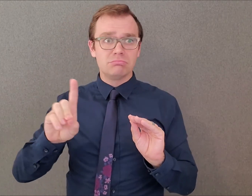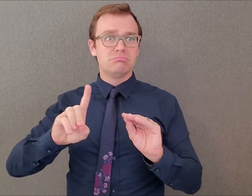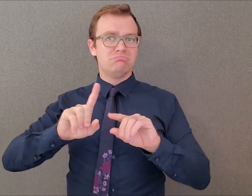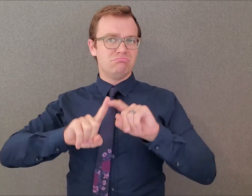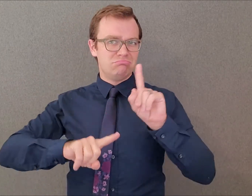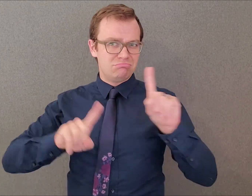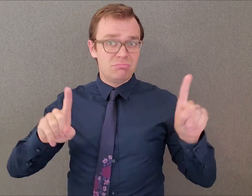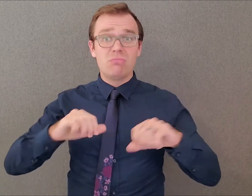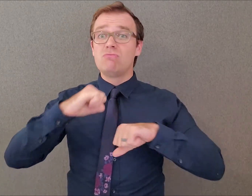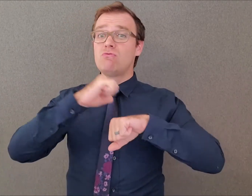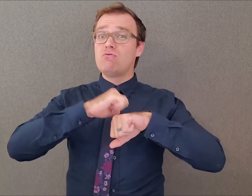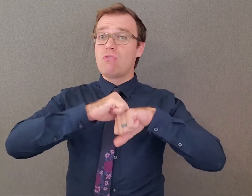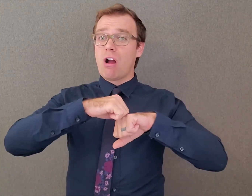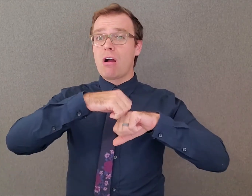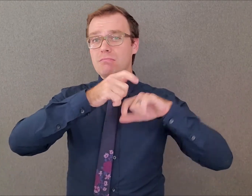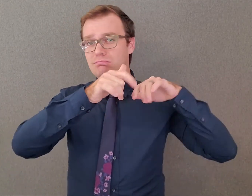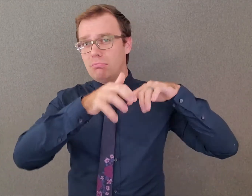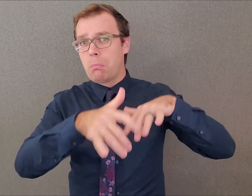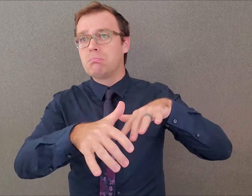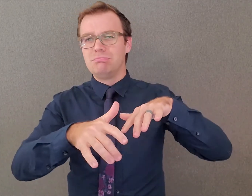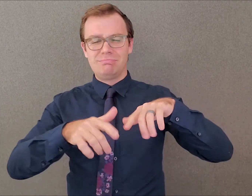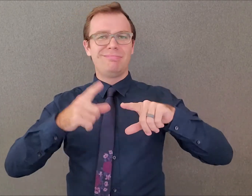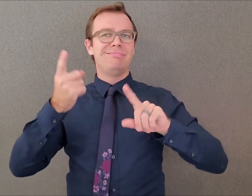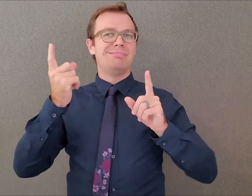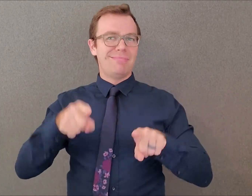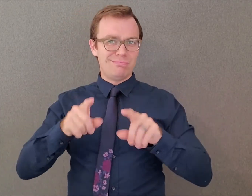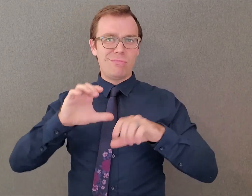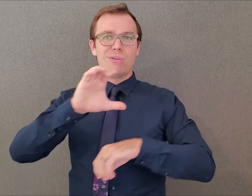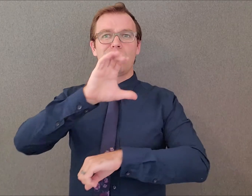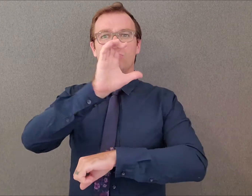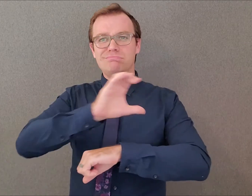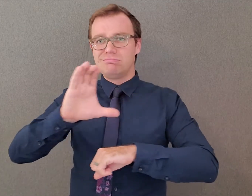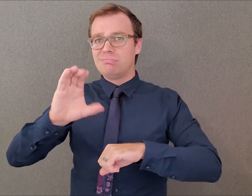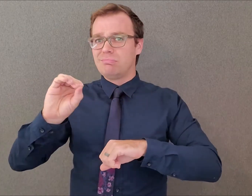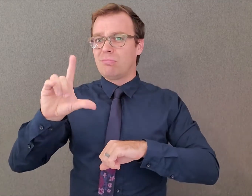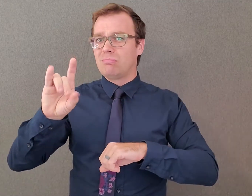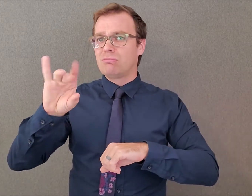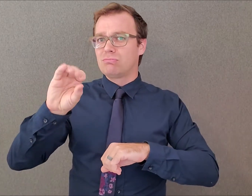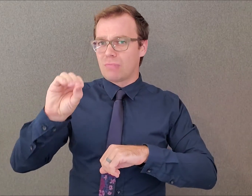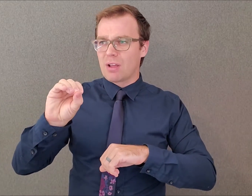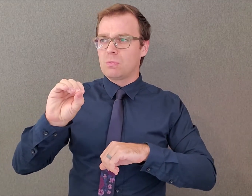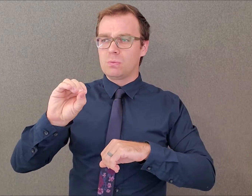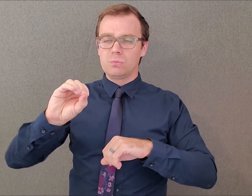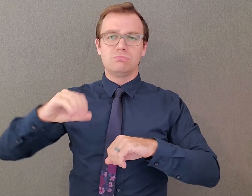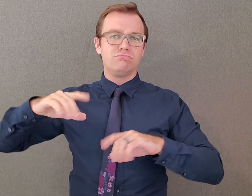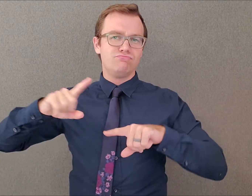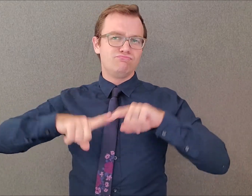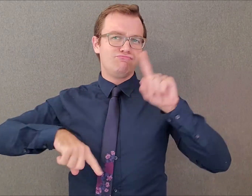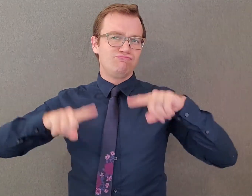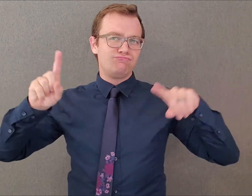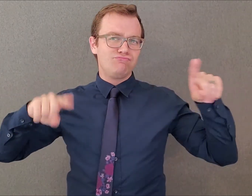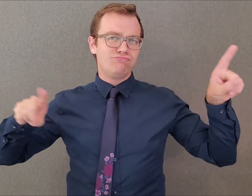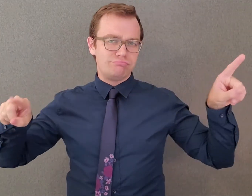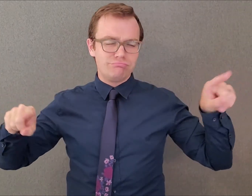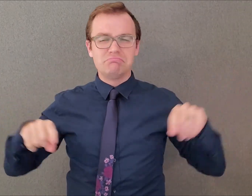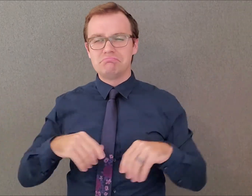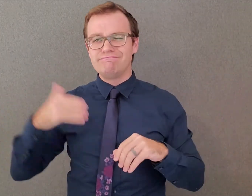and debris flows and rockfalls occur naturally across Colorado on an ongoing basis.